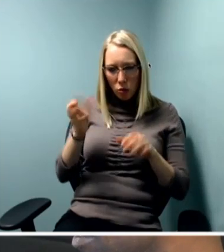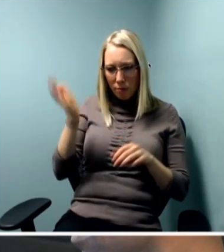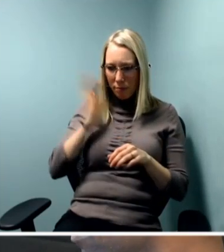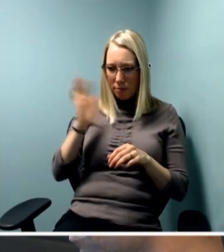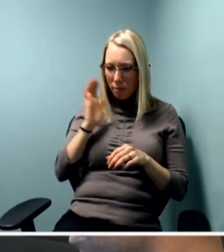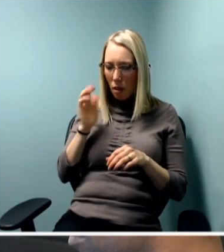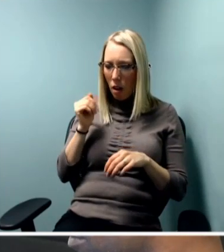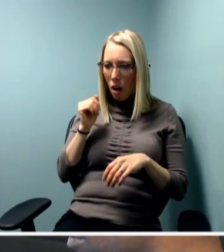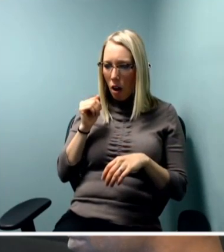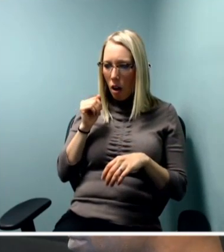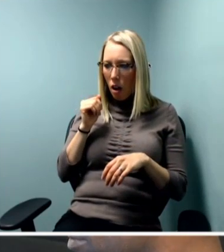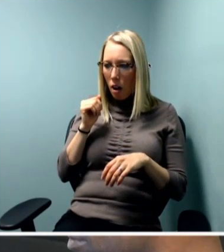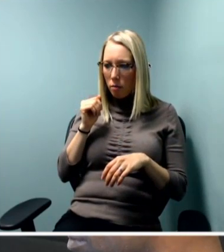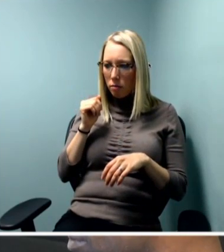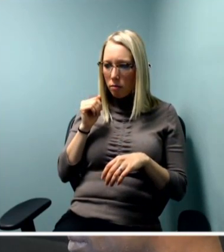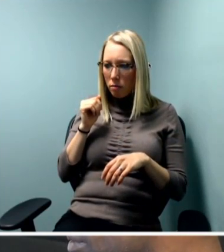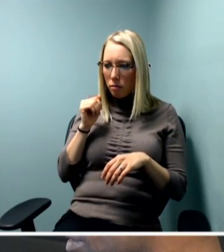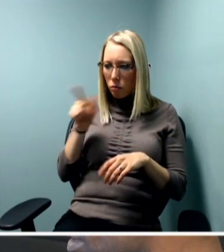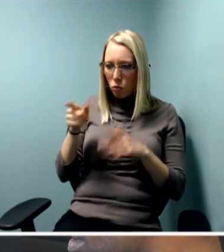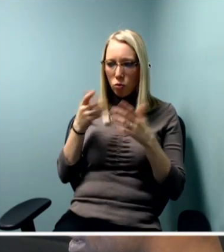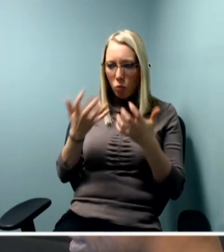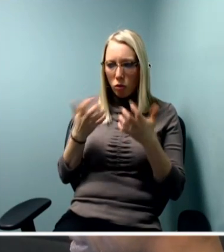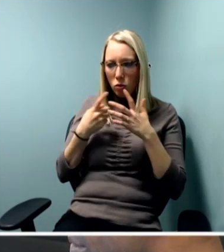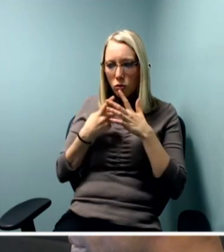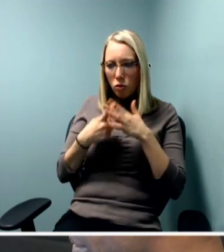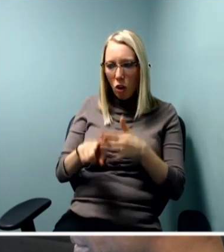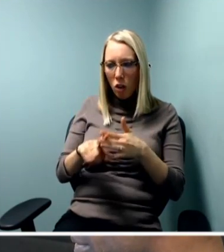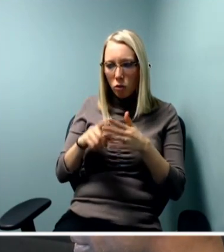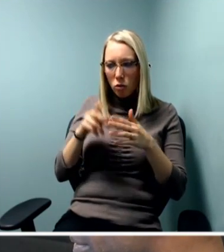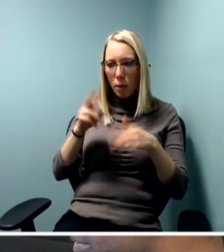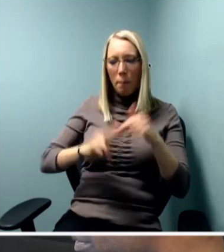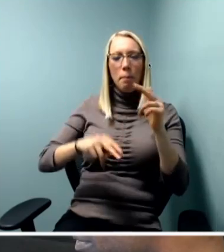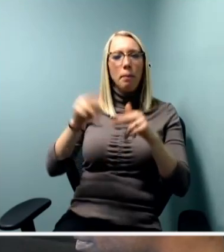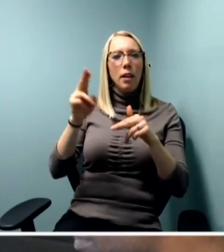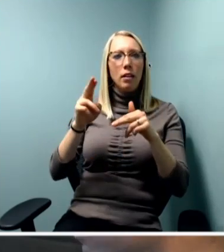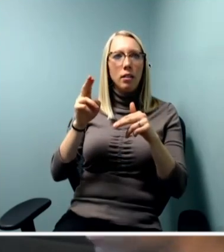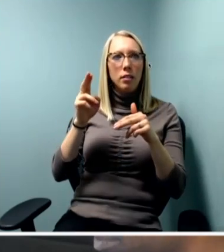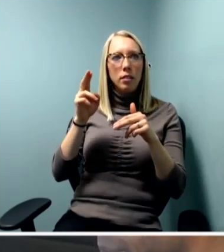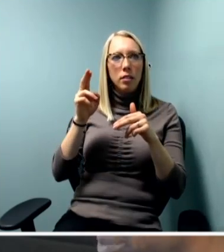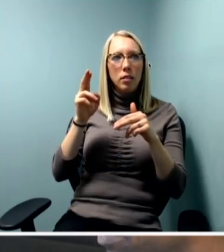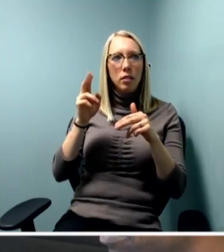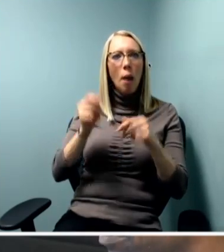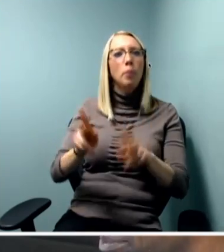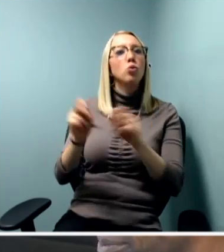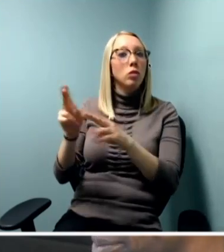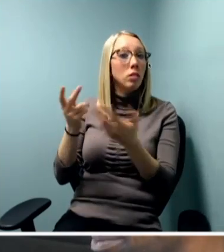was to begin to build out opportunities for people to learn--